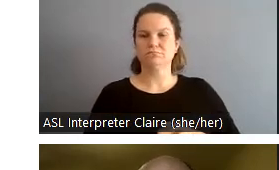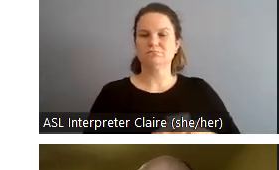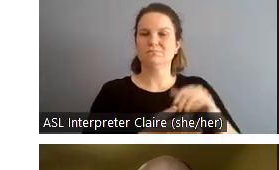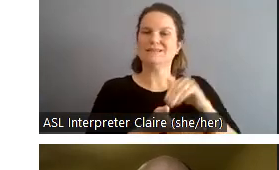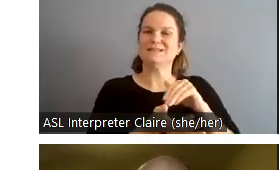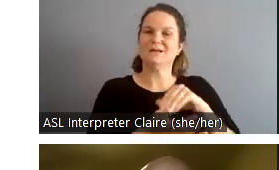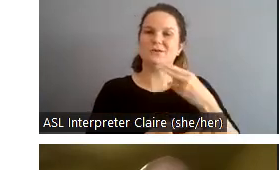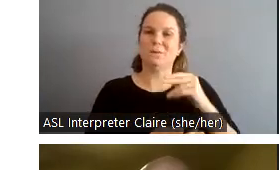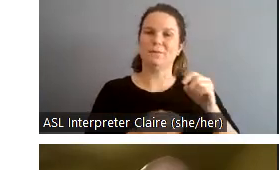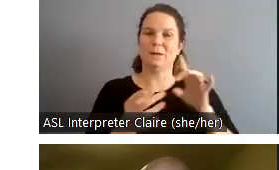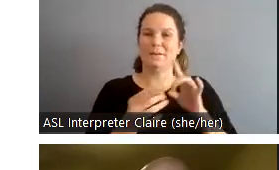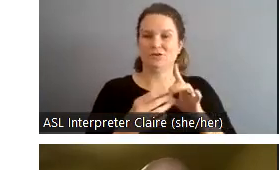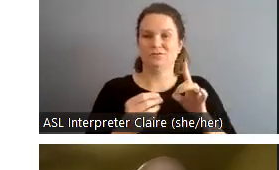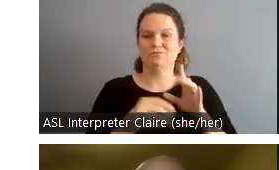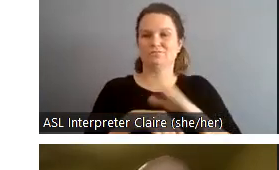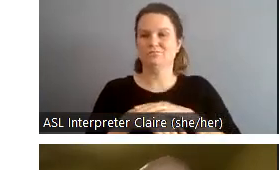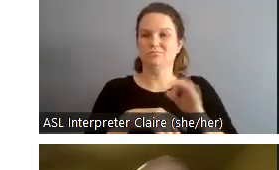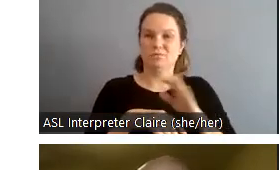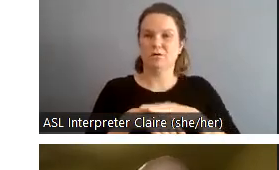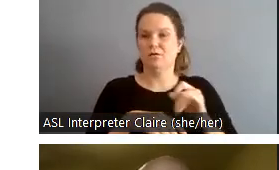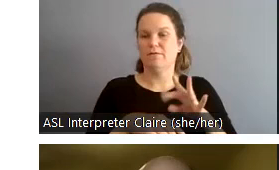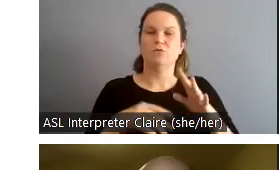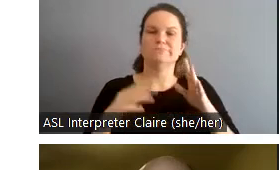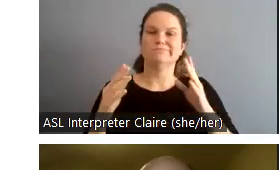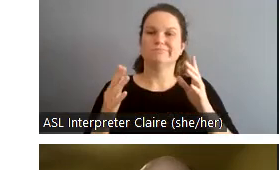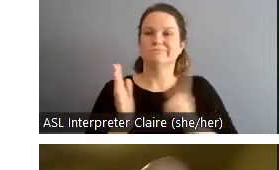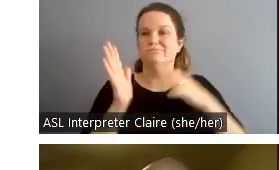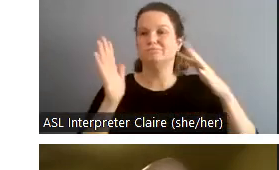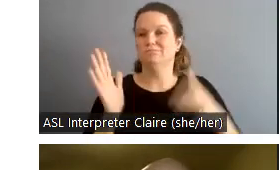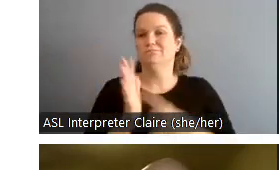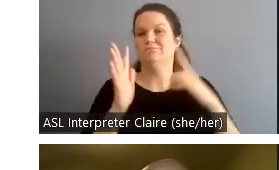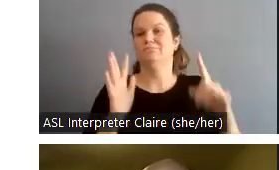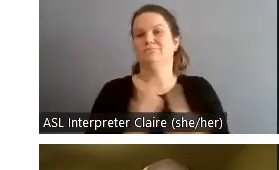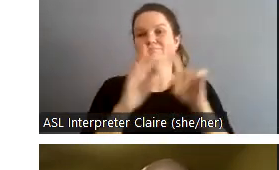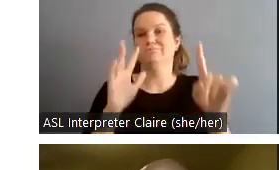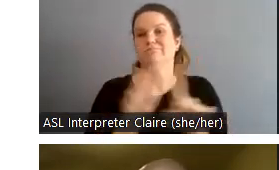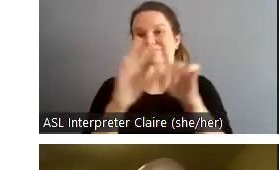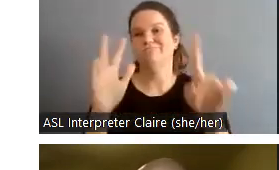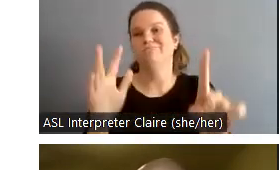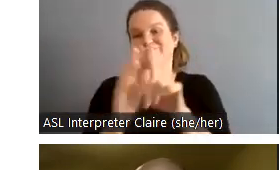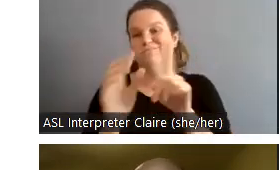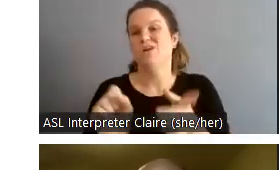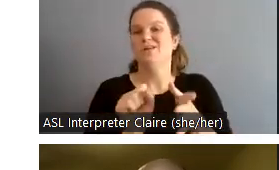there's a, sort of an elemental or an episodic sort of presentation with Long